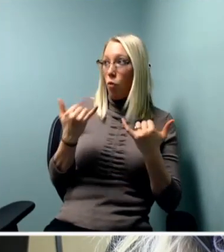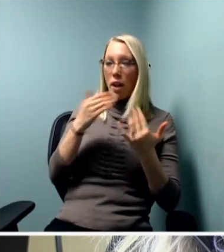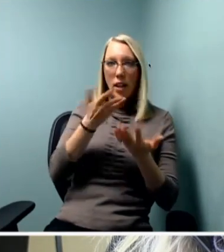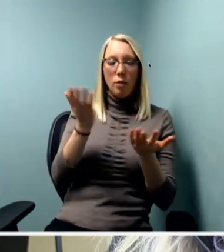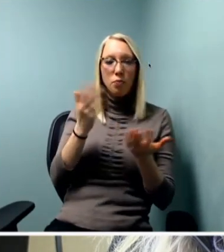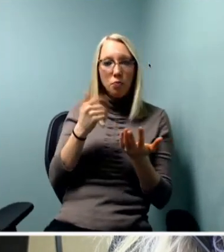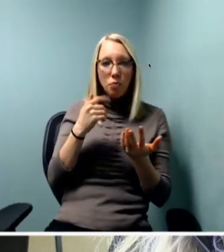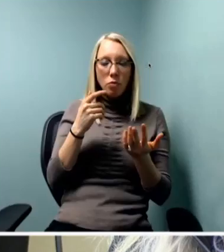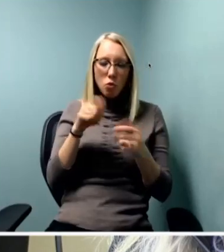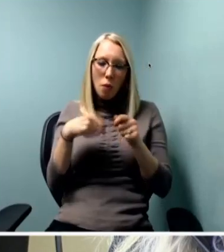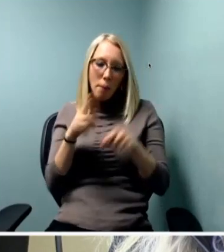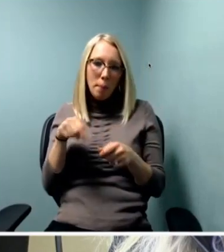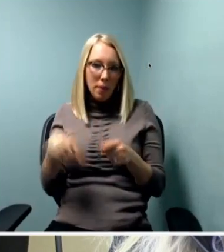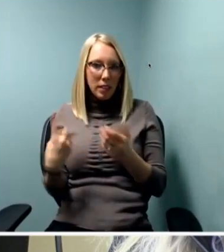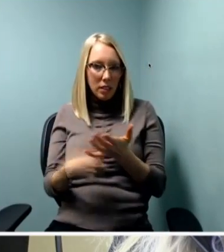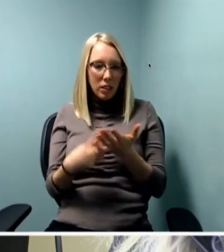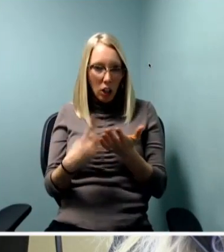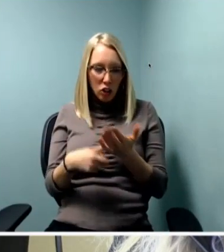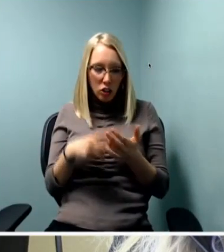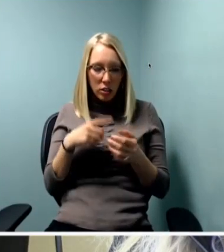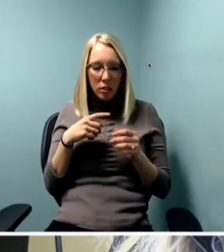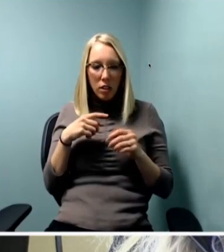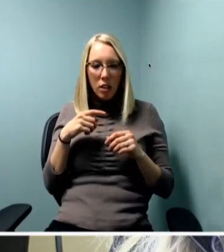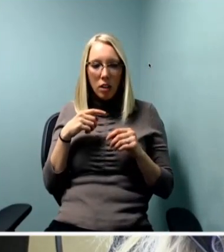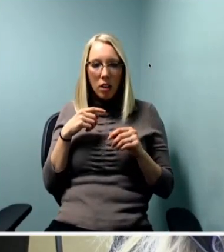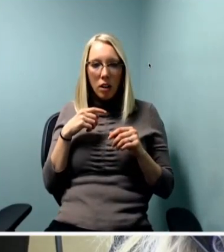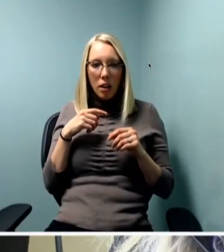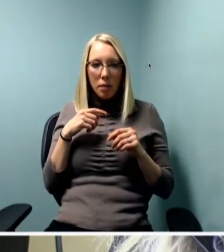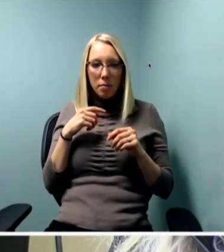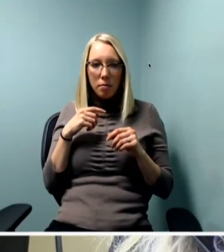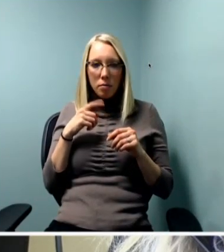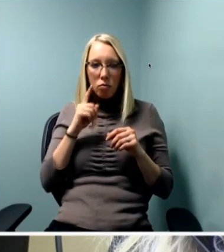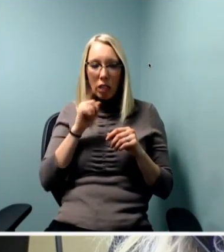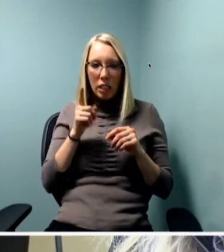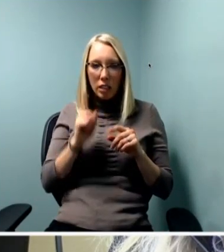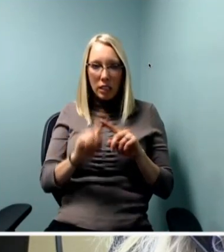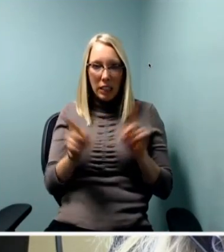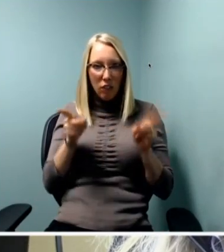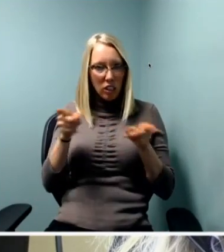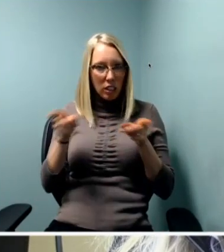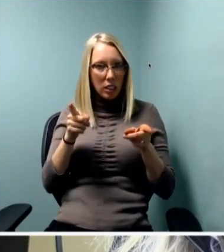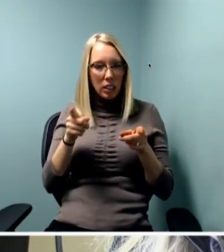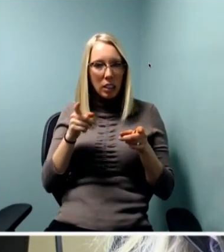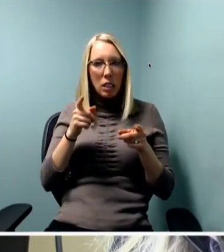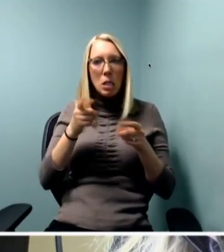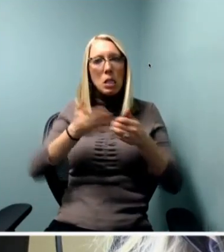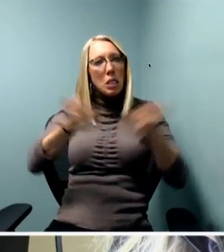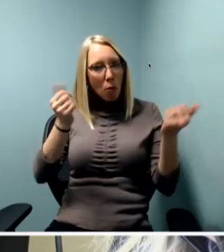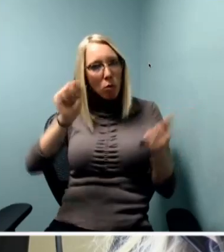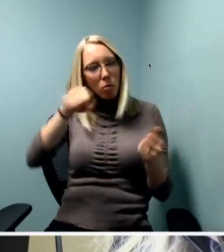it's a distinction without a difference. Everything we've talked about